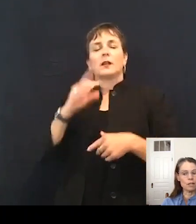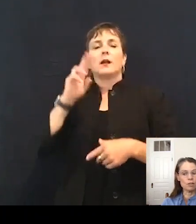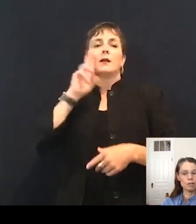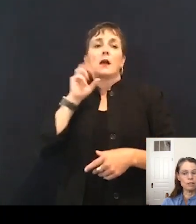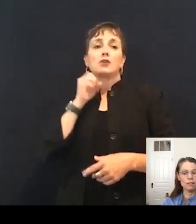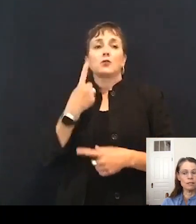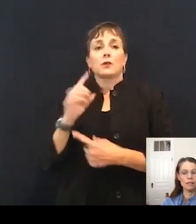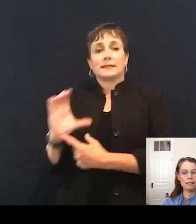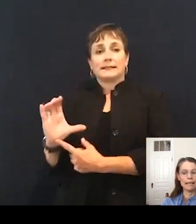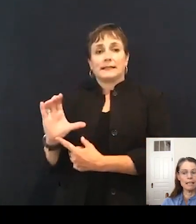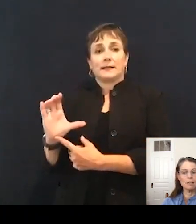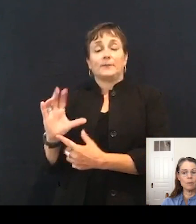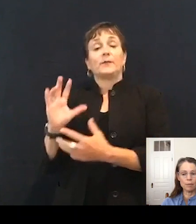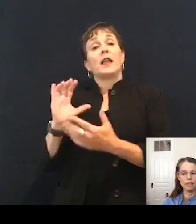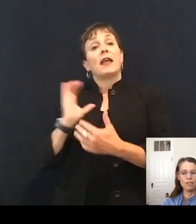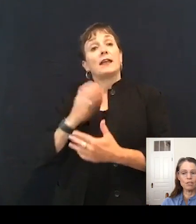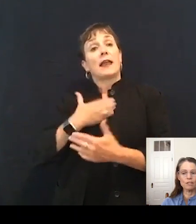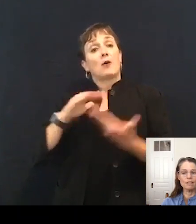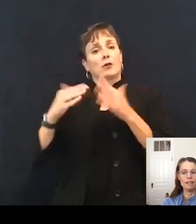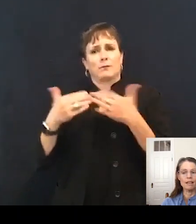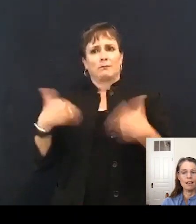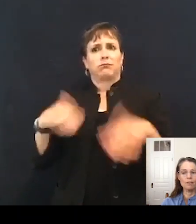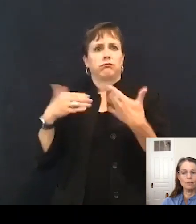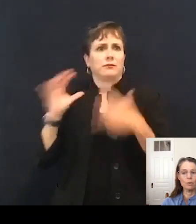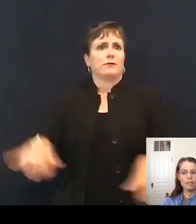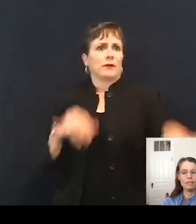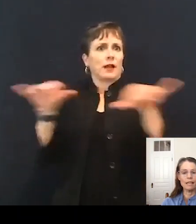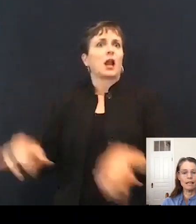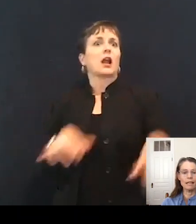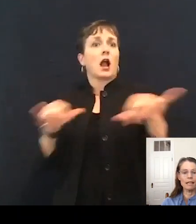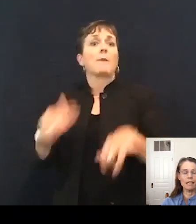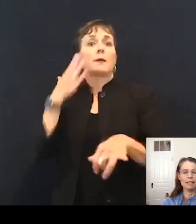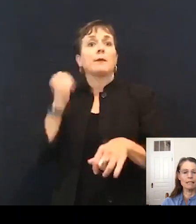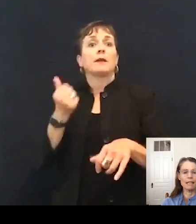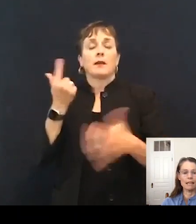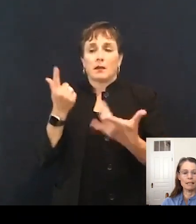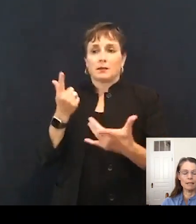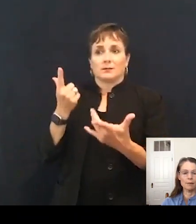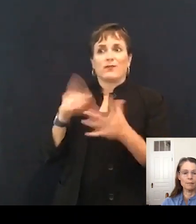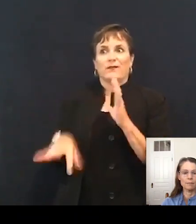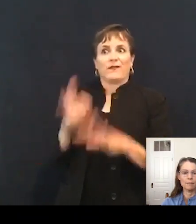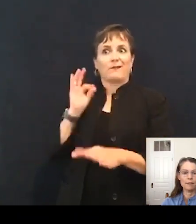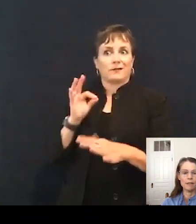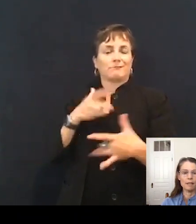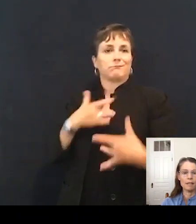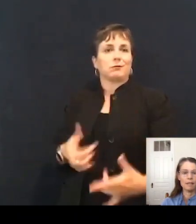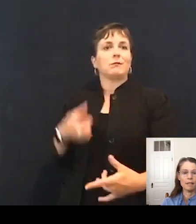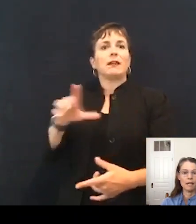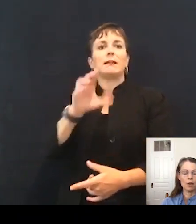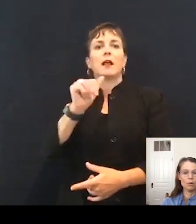the Acadian populations of Louisiana and Canada.